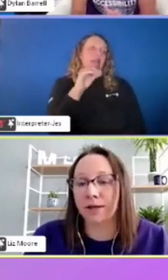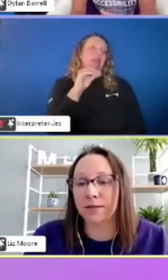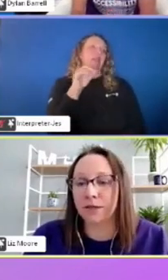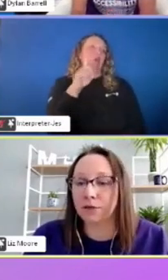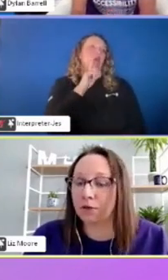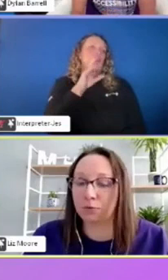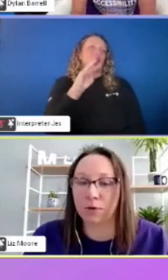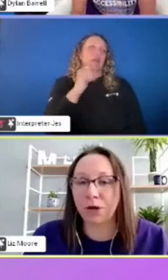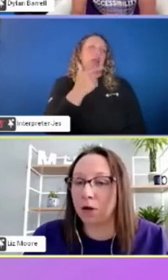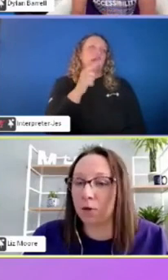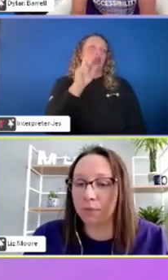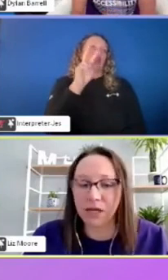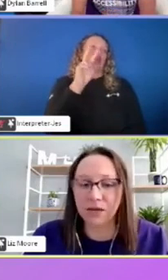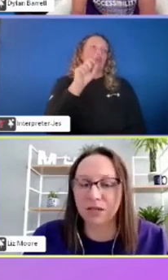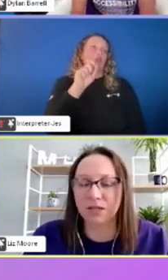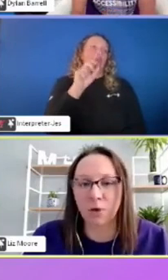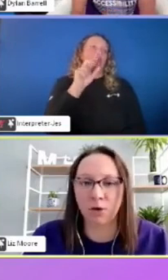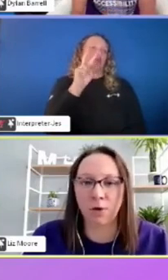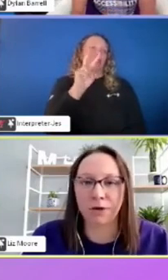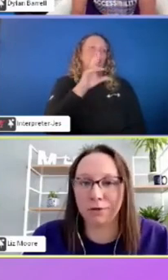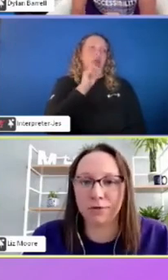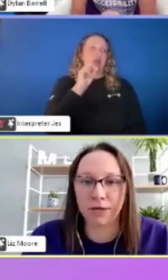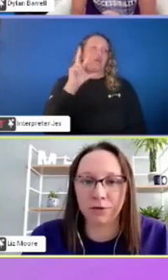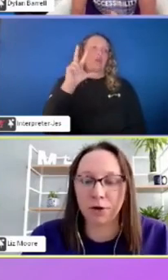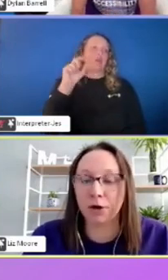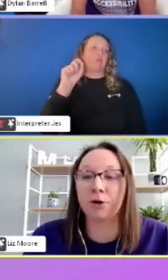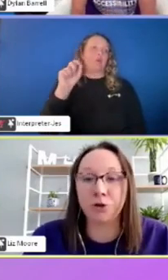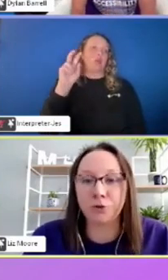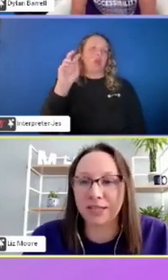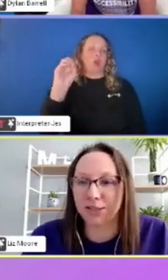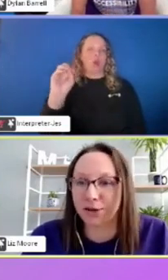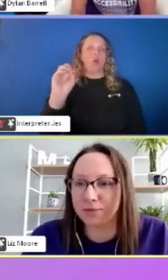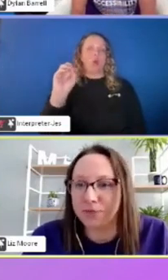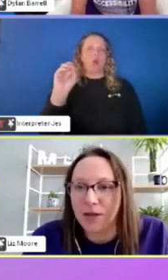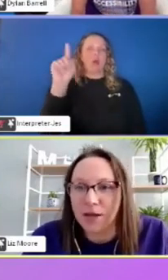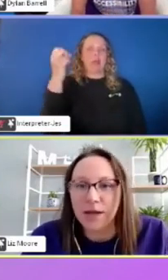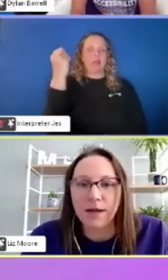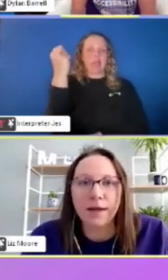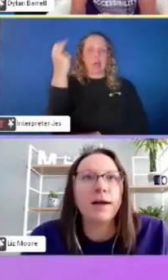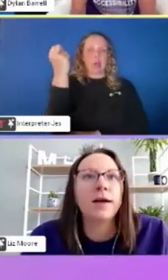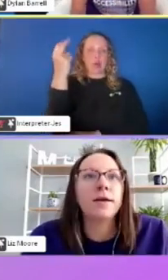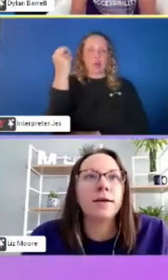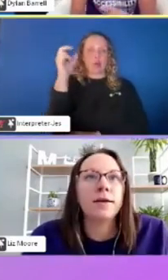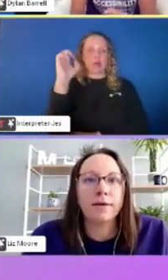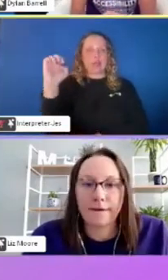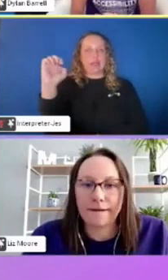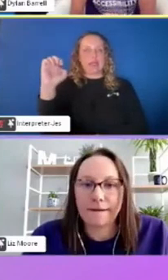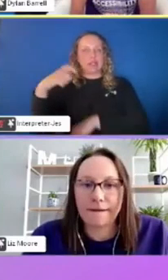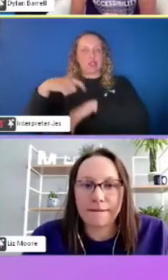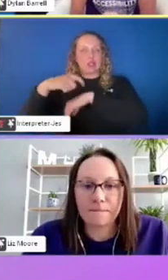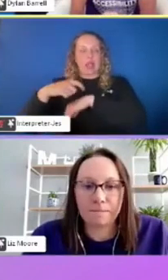and the 3.0 update. That's tomorrow at noon Eastern. Yeah, I think if I'm right,